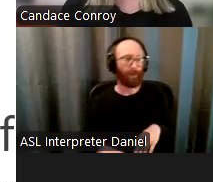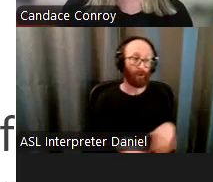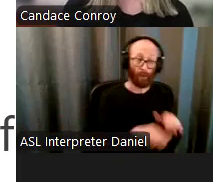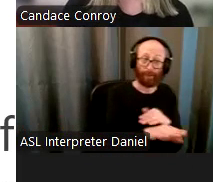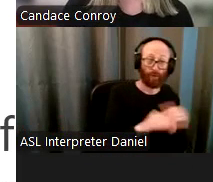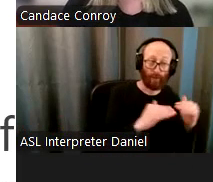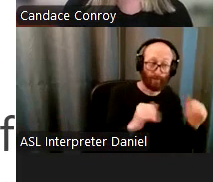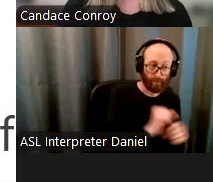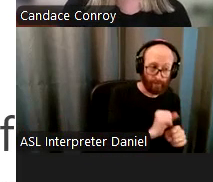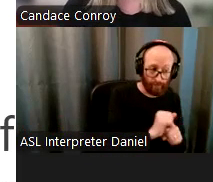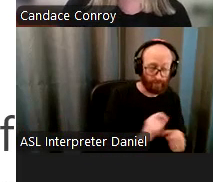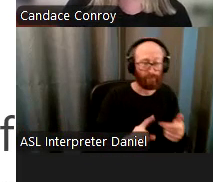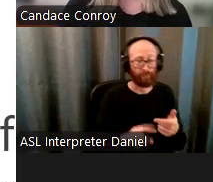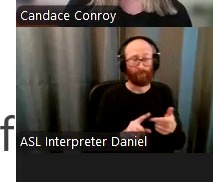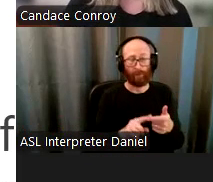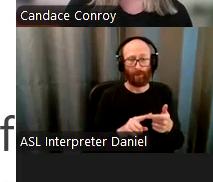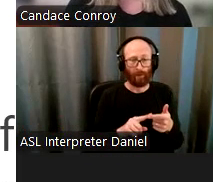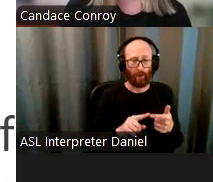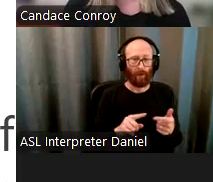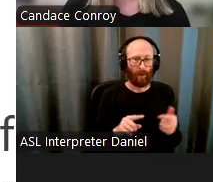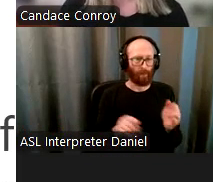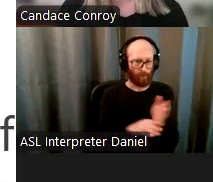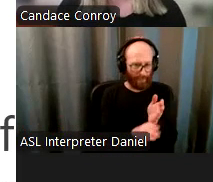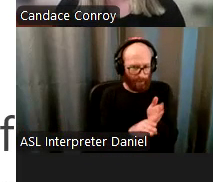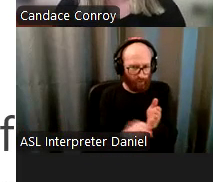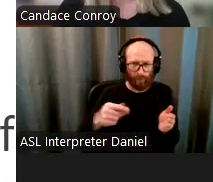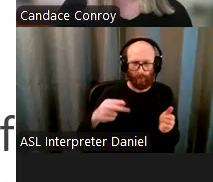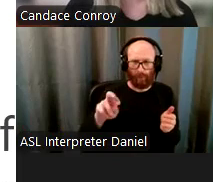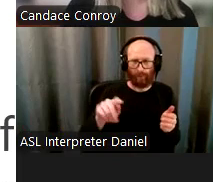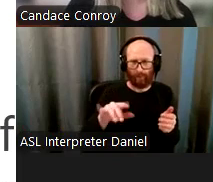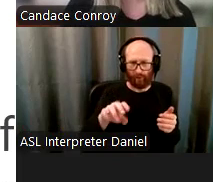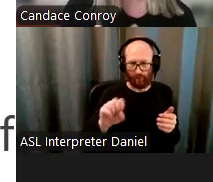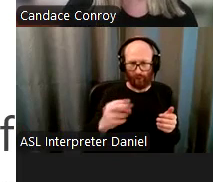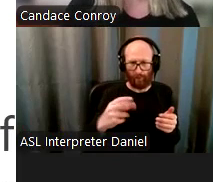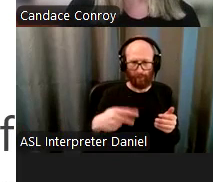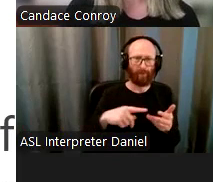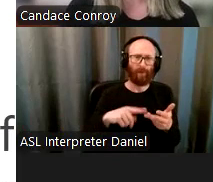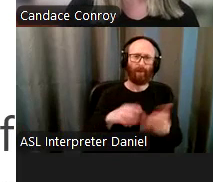apprenticeships, post-secondary certificates or college degrees. The second piece that